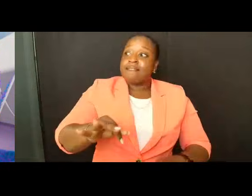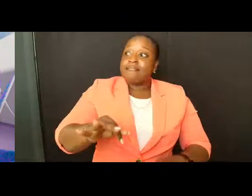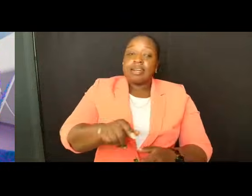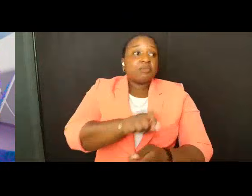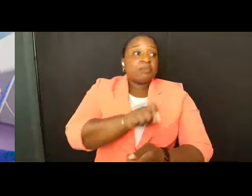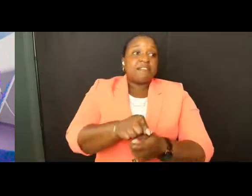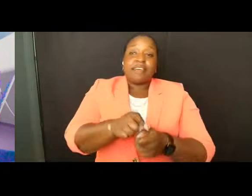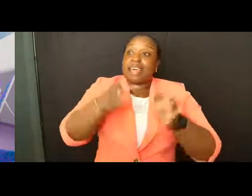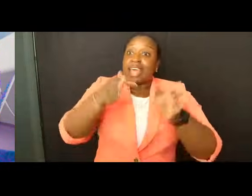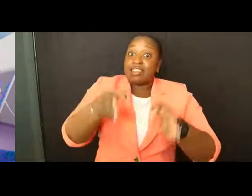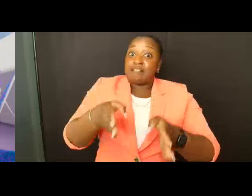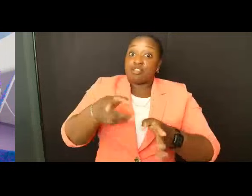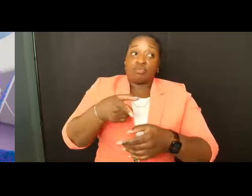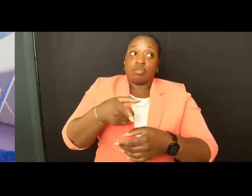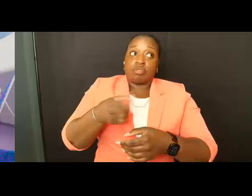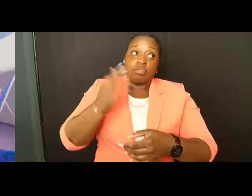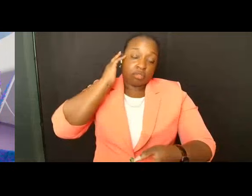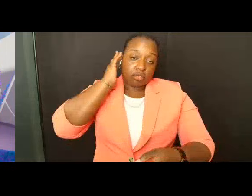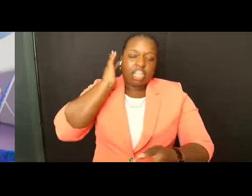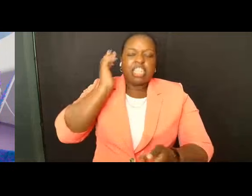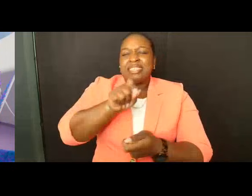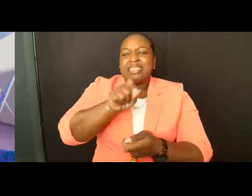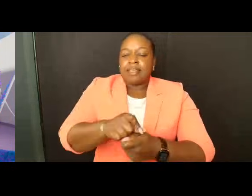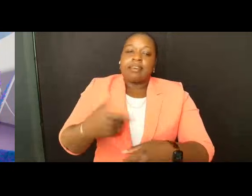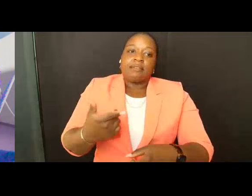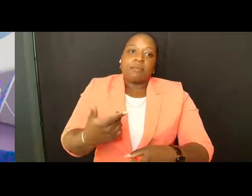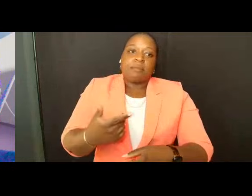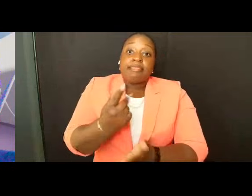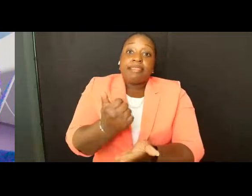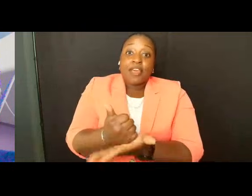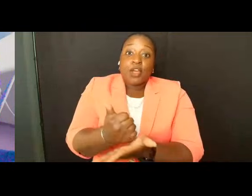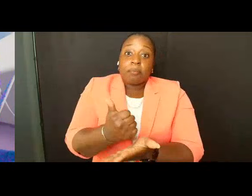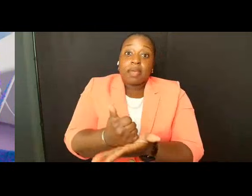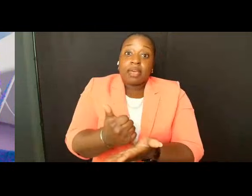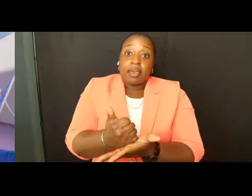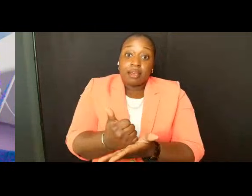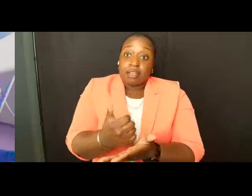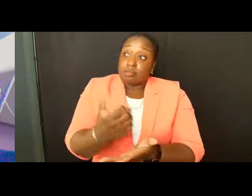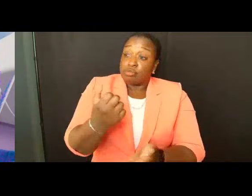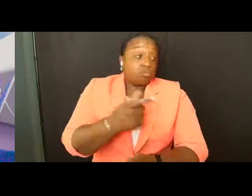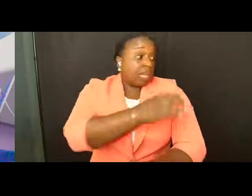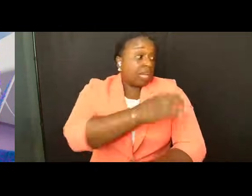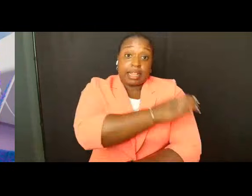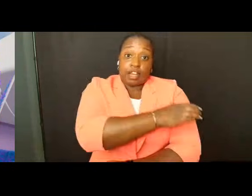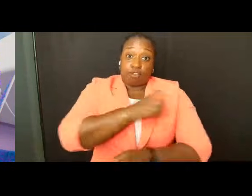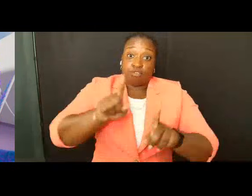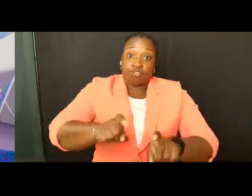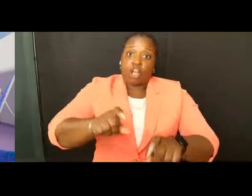that's been offered for a clinical trial should be approved at the particular medical center that